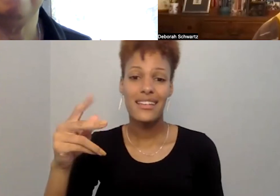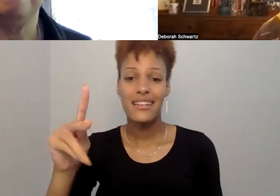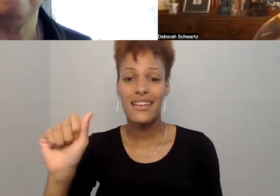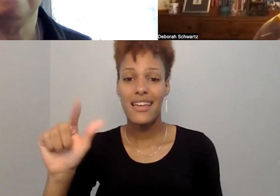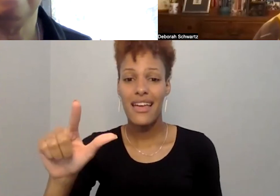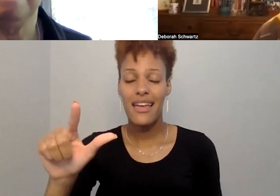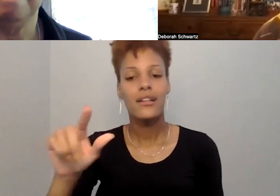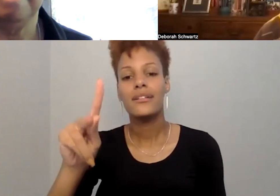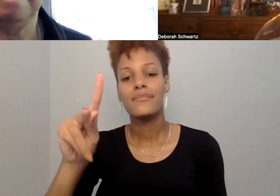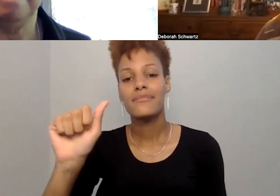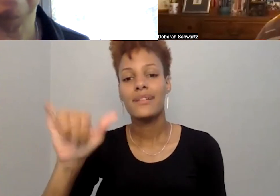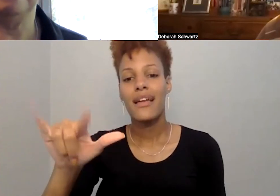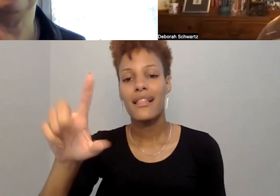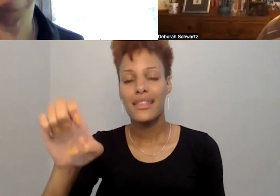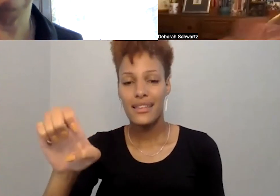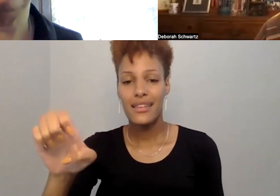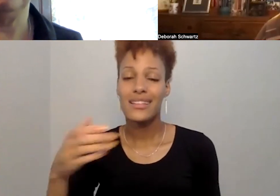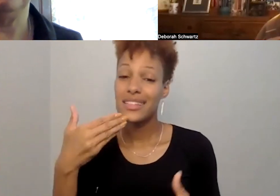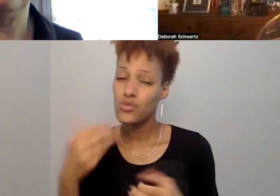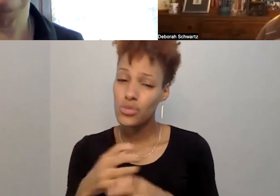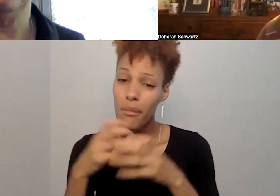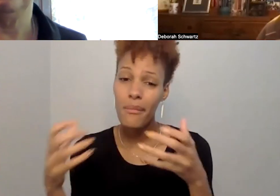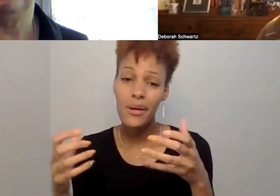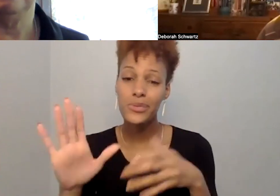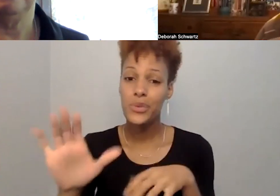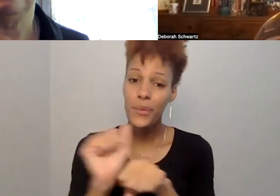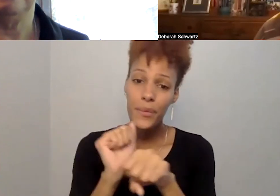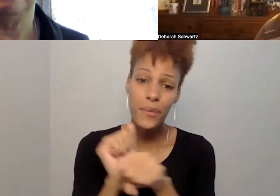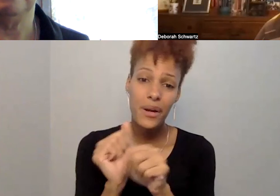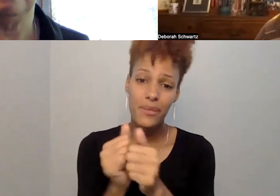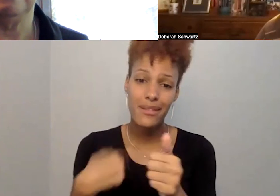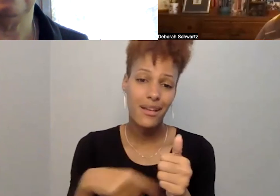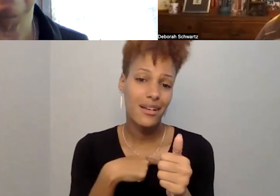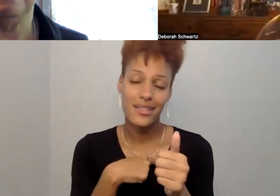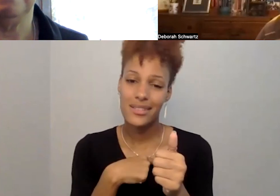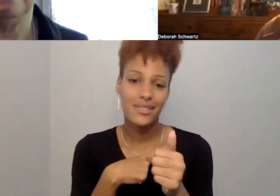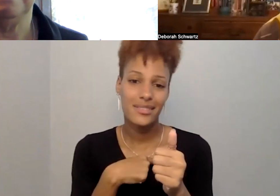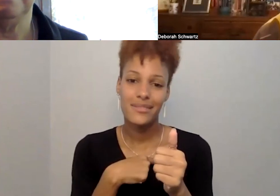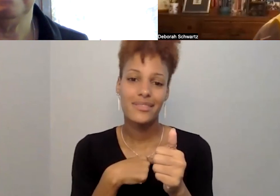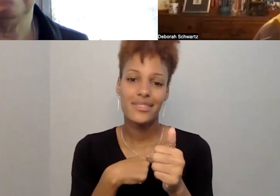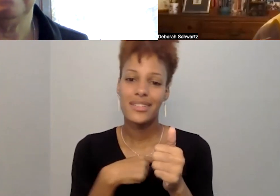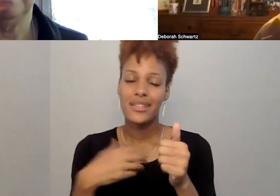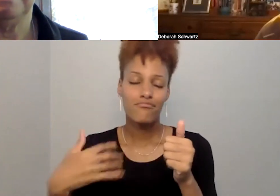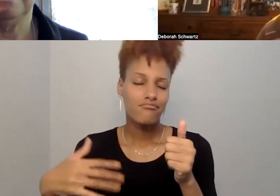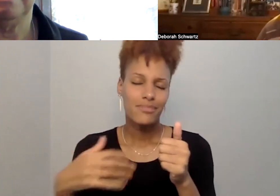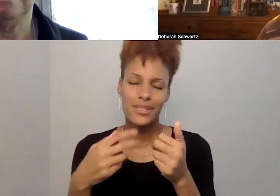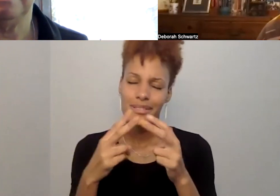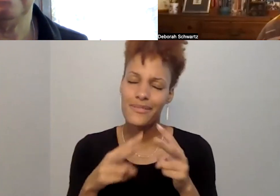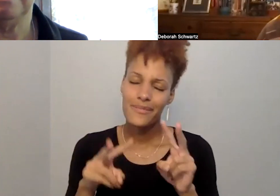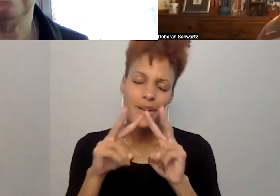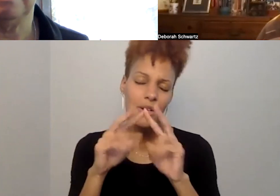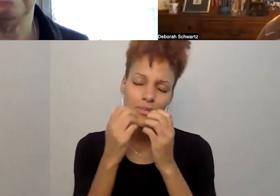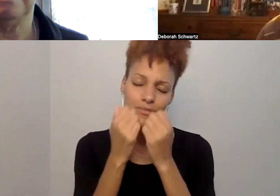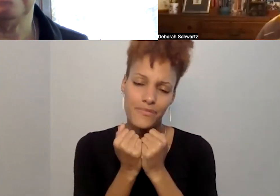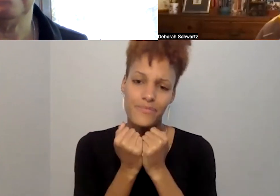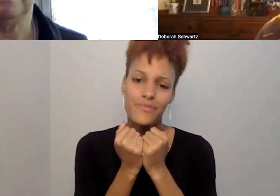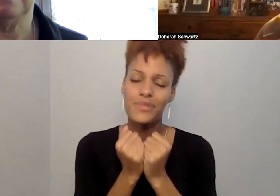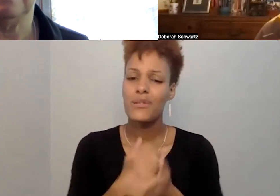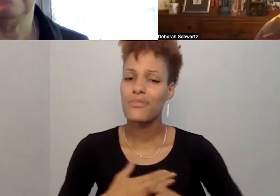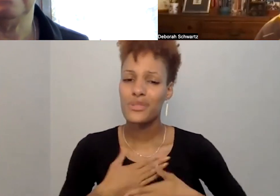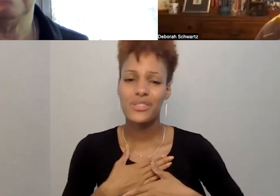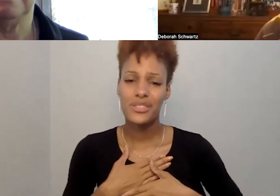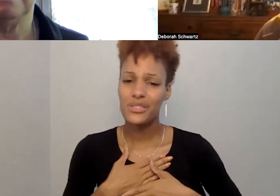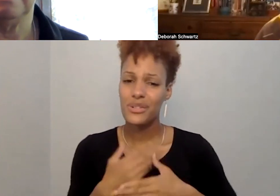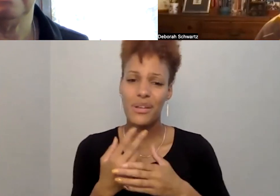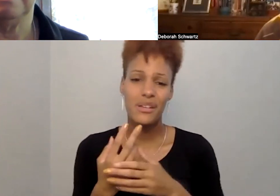you so much, your work with us is so valuable, and we really appreciate your joining us for